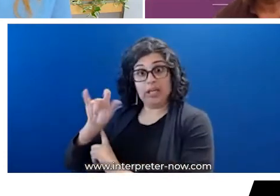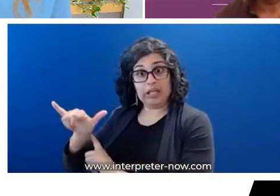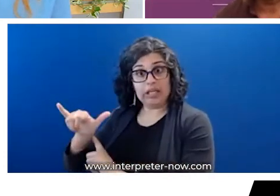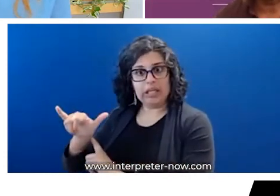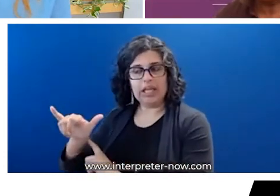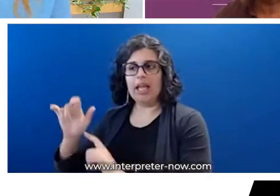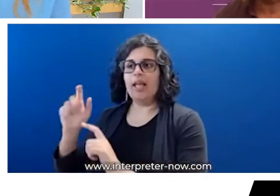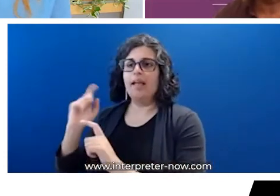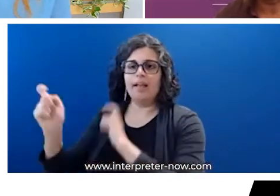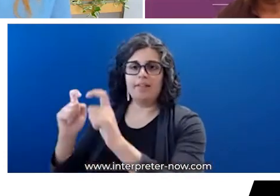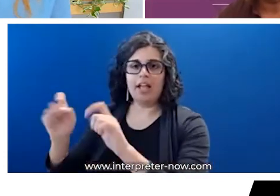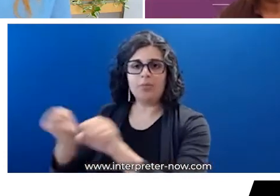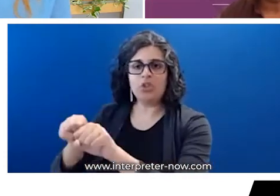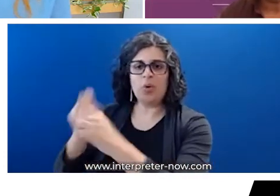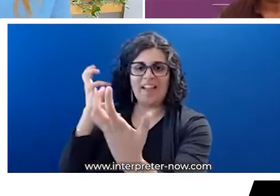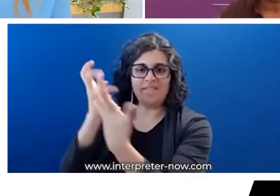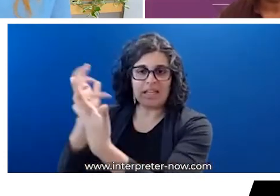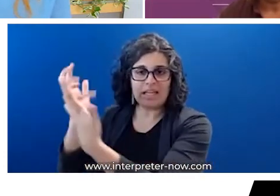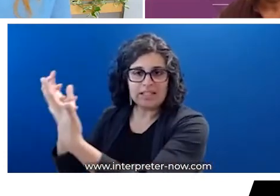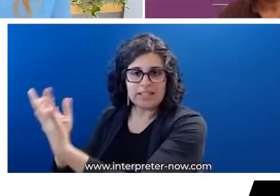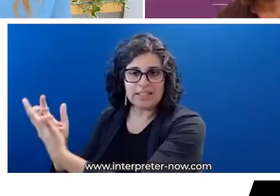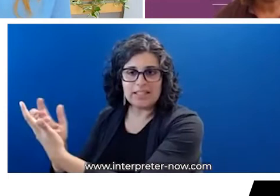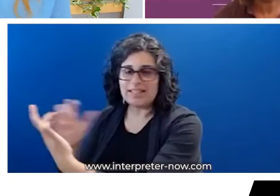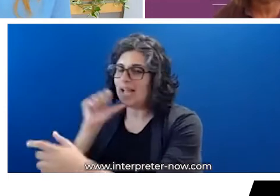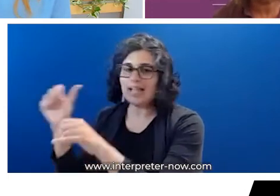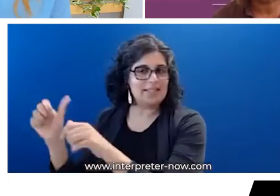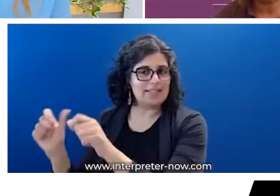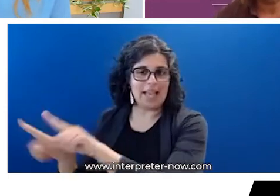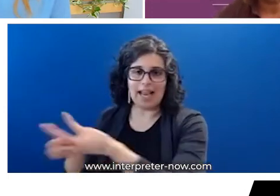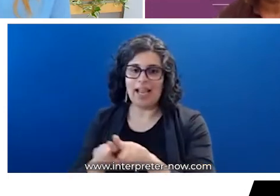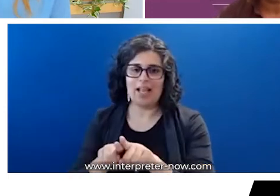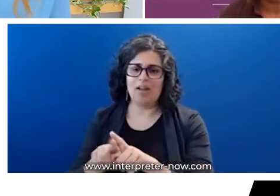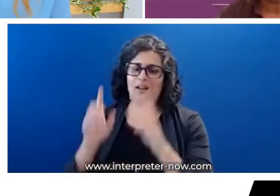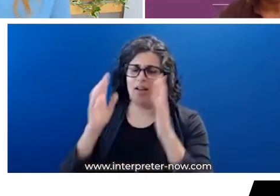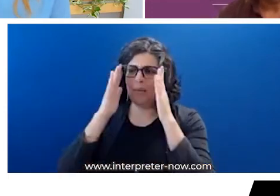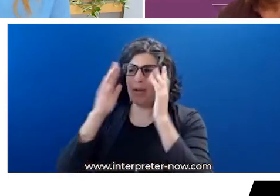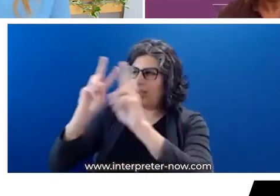then be informed with information to help us create solutions for those disparities?